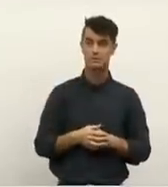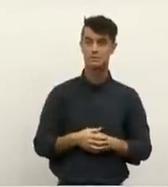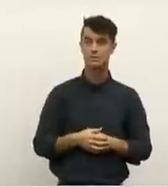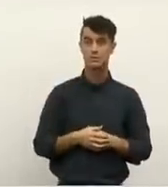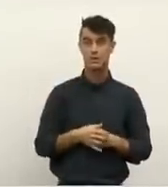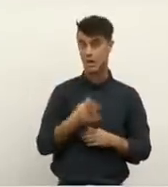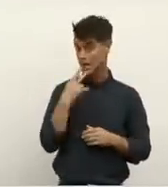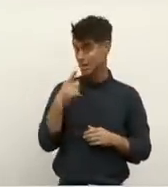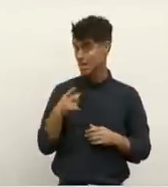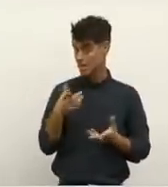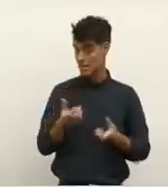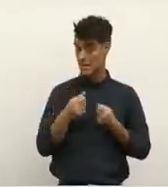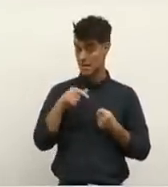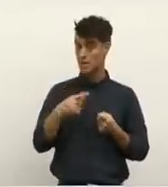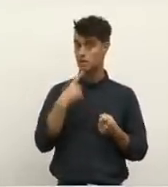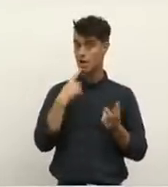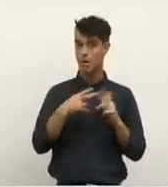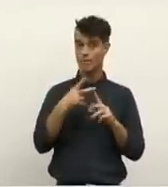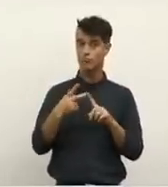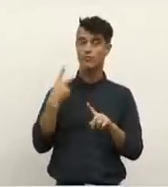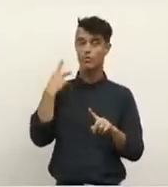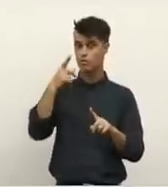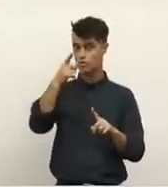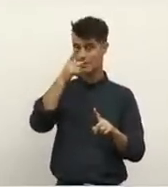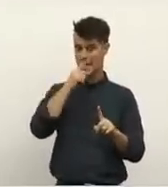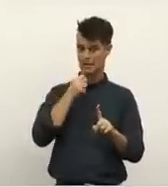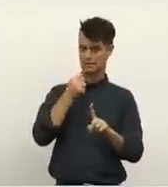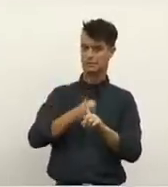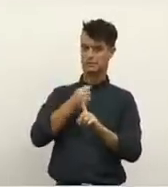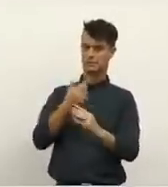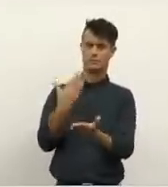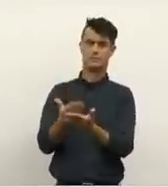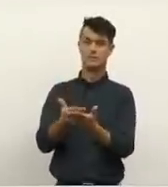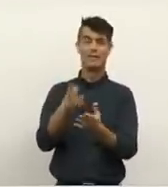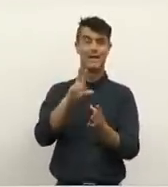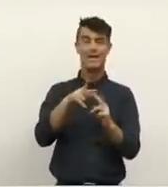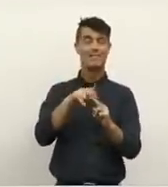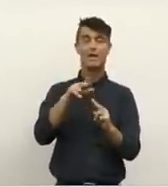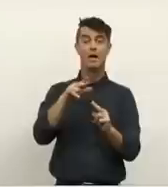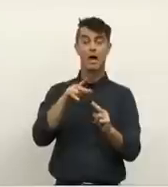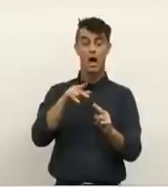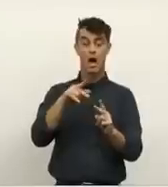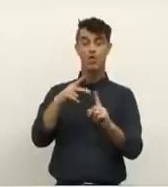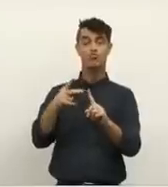If you get that kind of review, you can then take it further, if you are still not happy with the outcome.